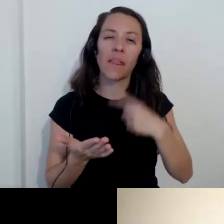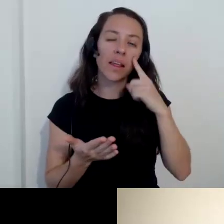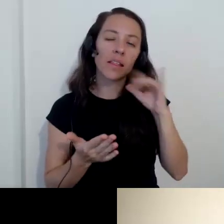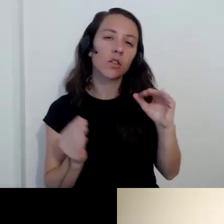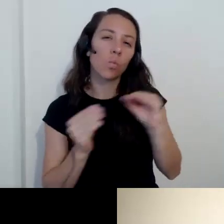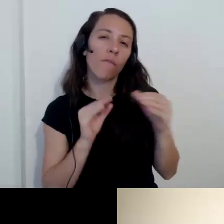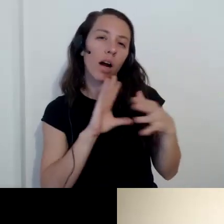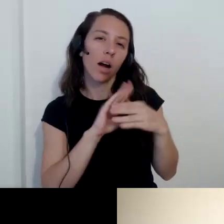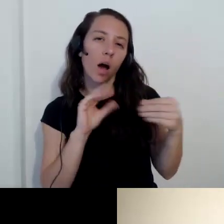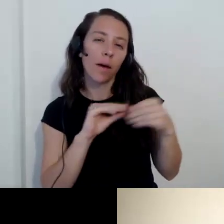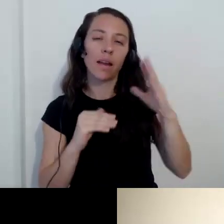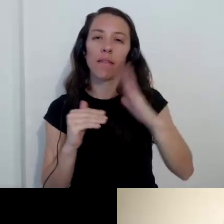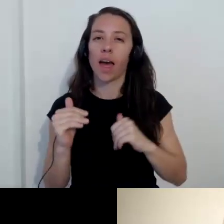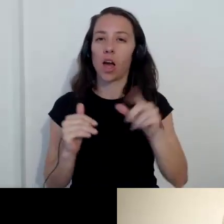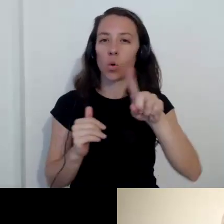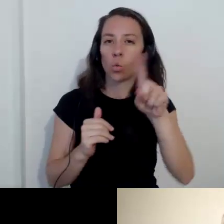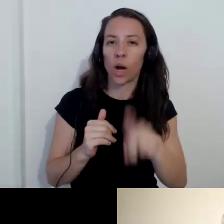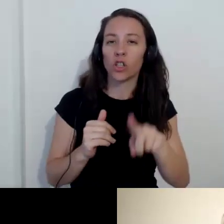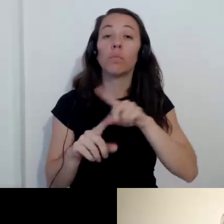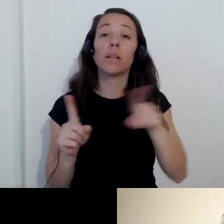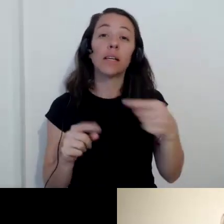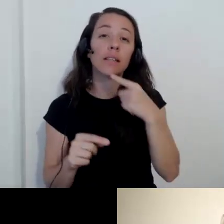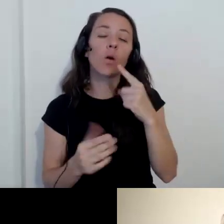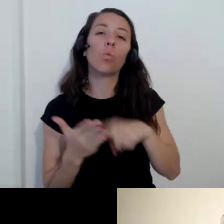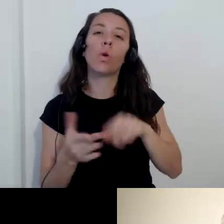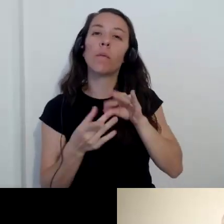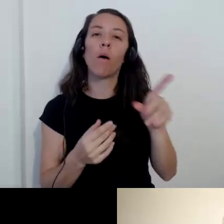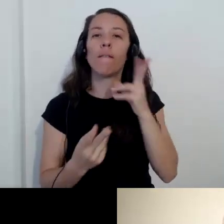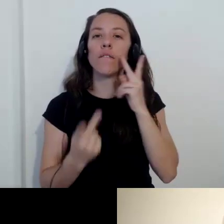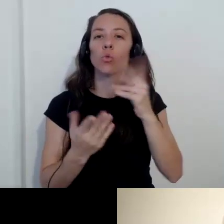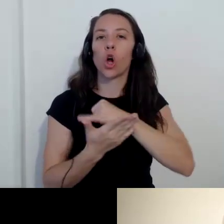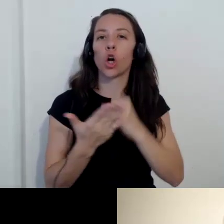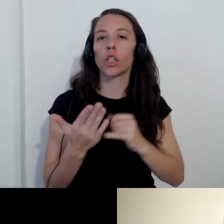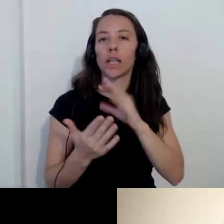But what about the visual arts and creative writing. Publishers that will publish authors with disabilities?